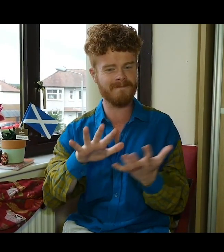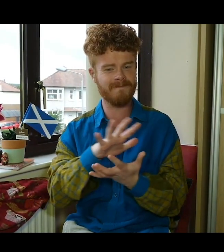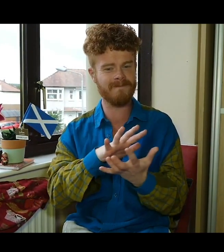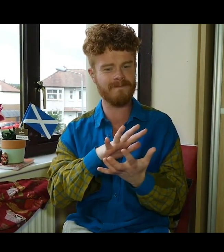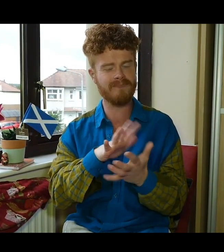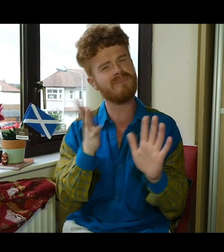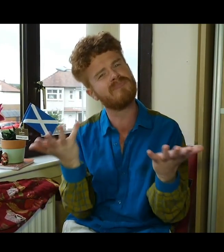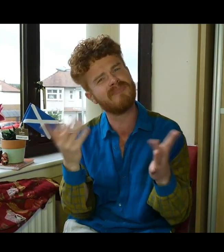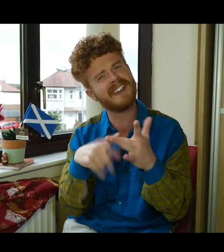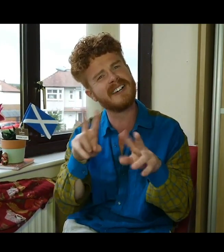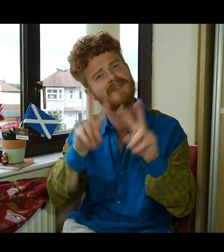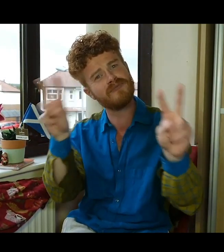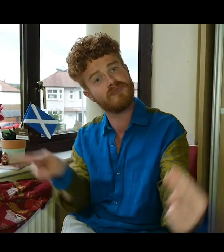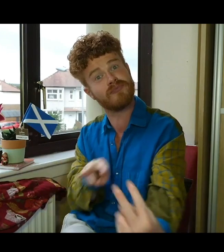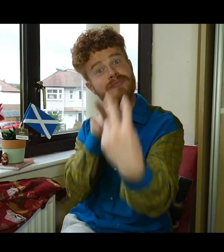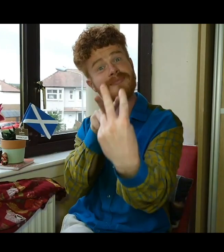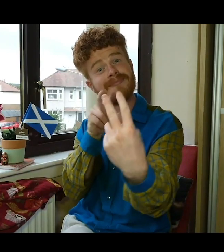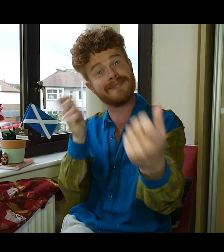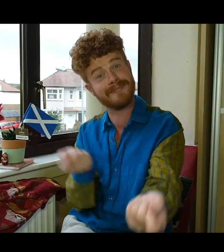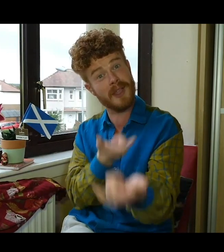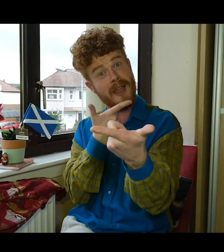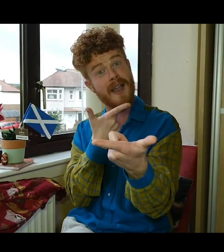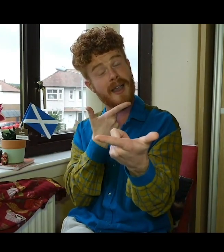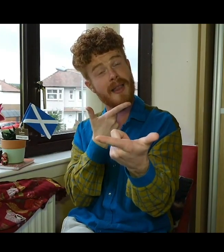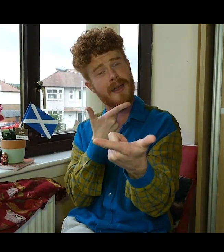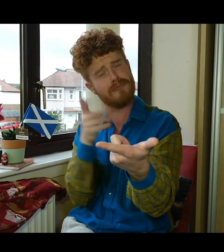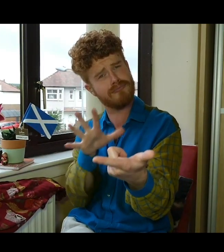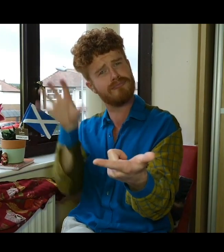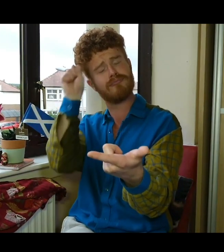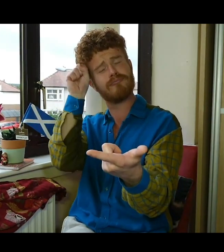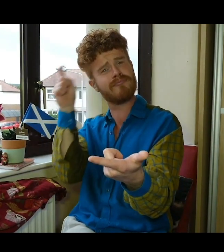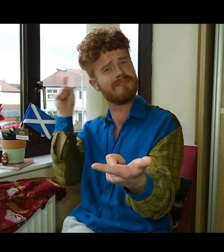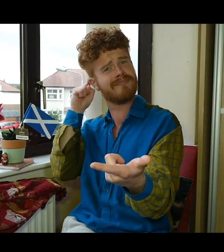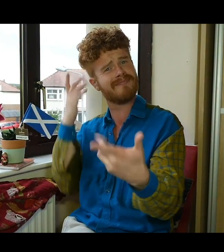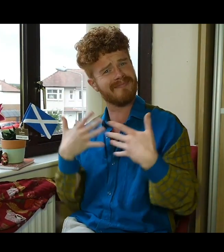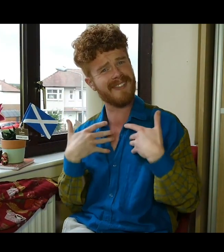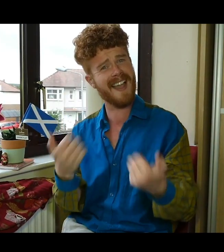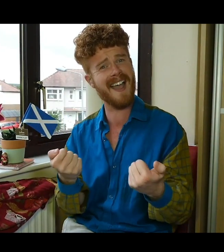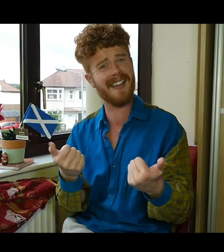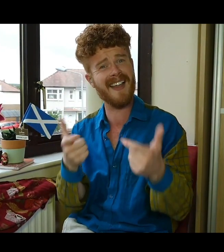But if we can be kind and care even about people we've not met yet